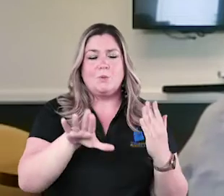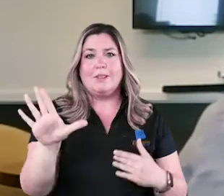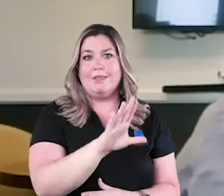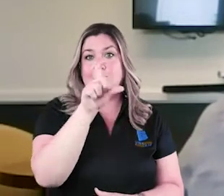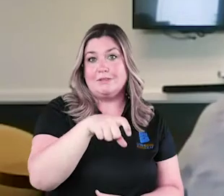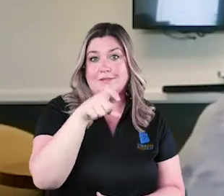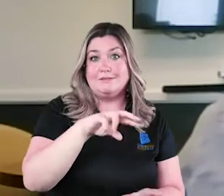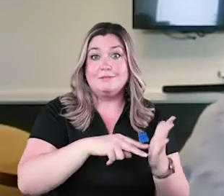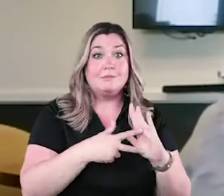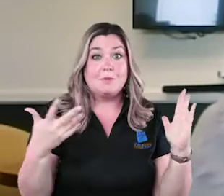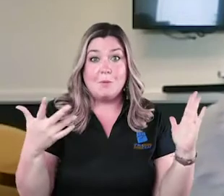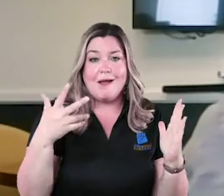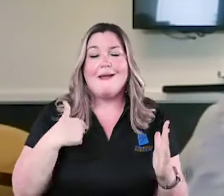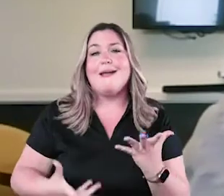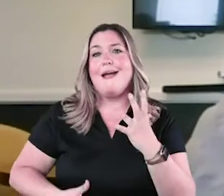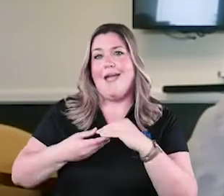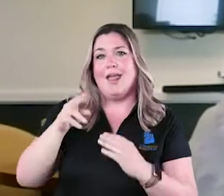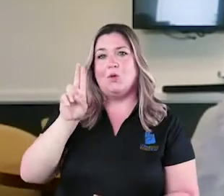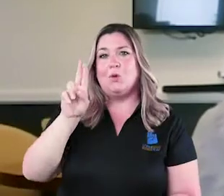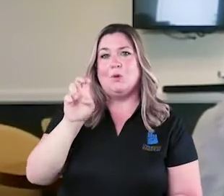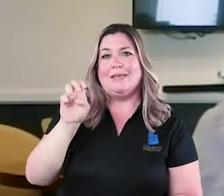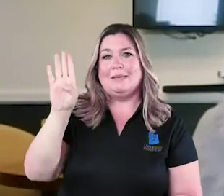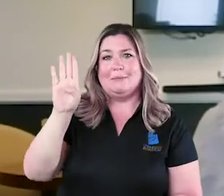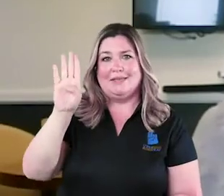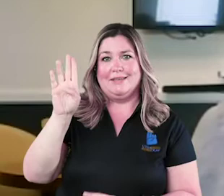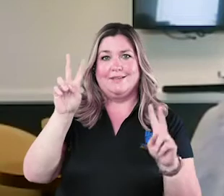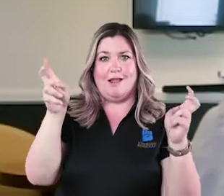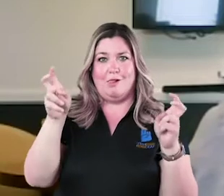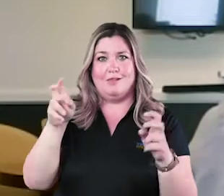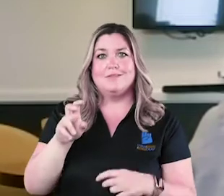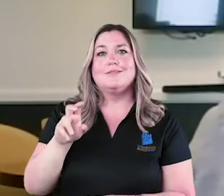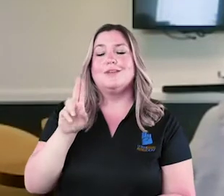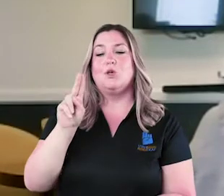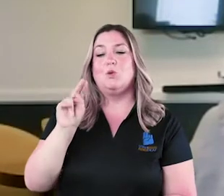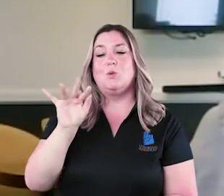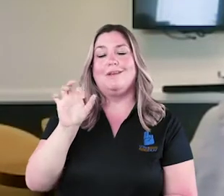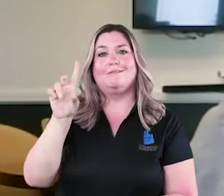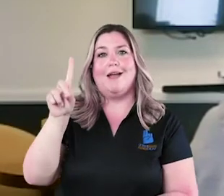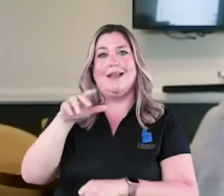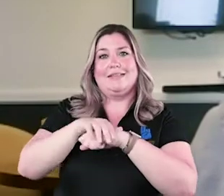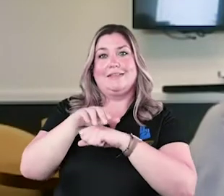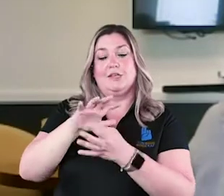students, which included adding UEB titles, which is Unified English Braille, to make sure we